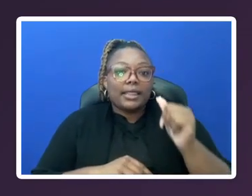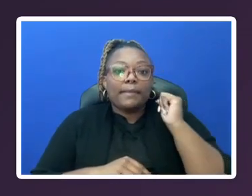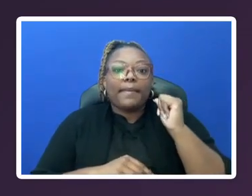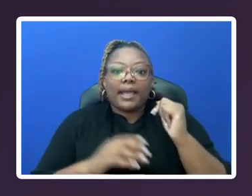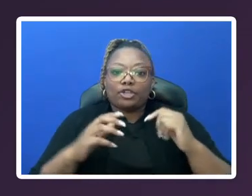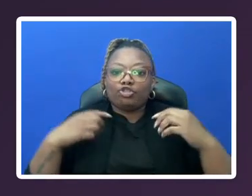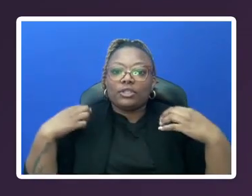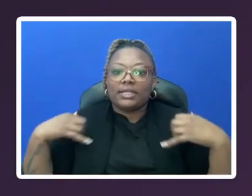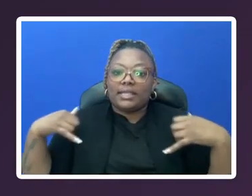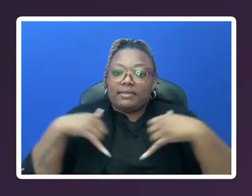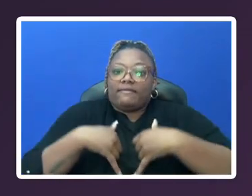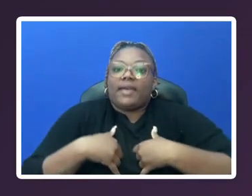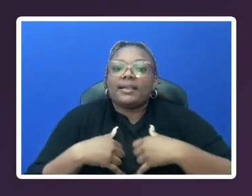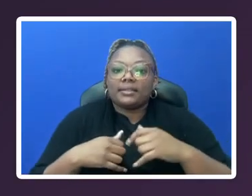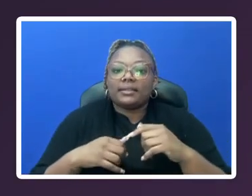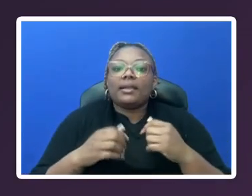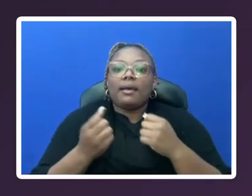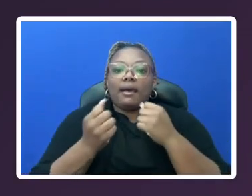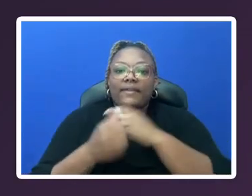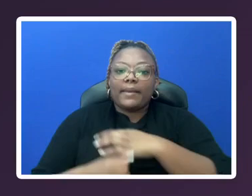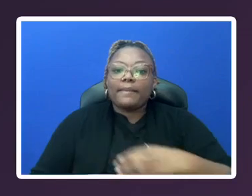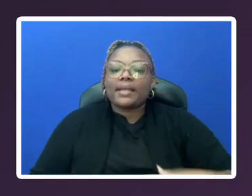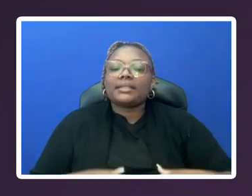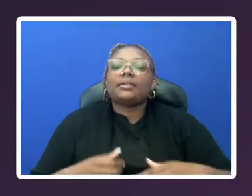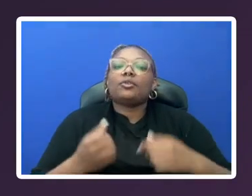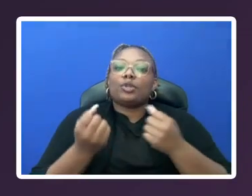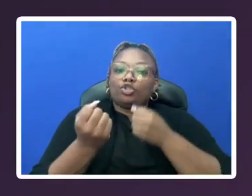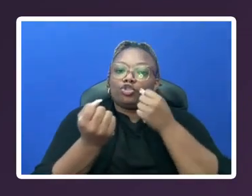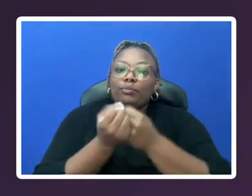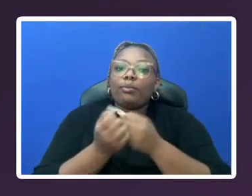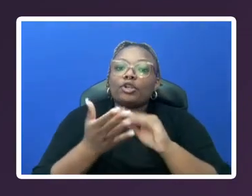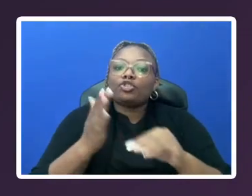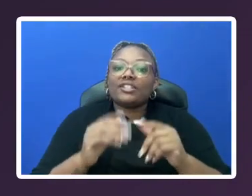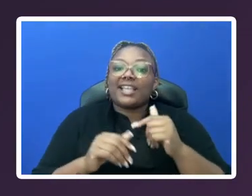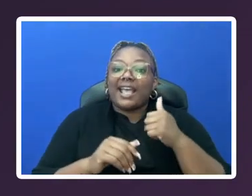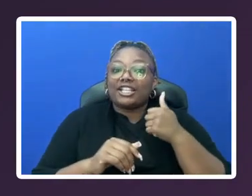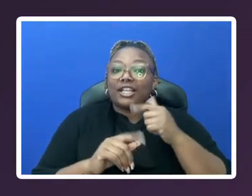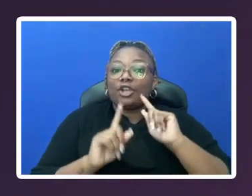is to support students as they travel to and from school and throughout the community.